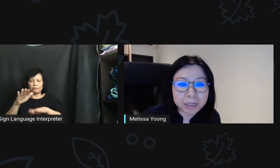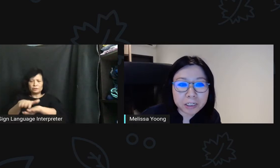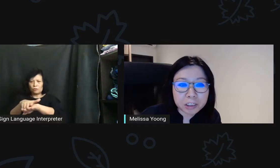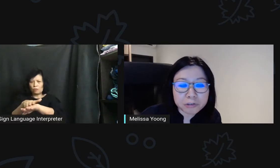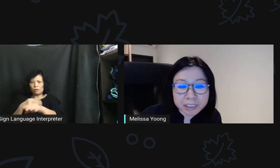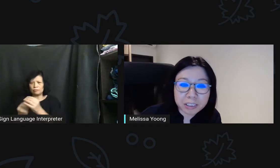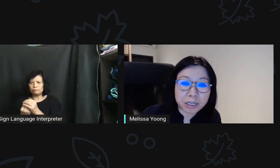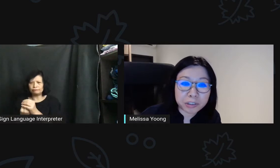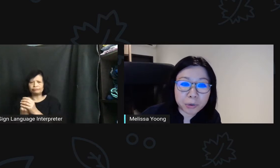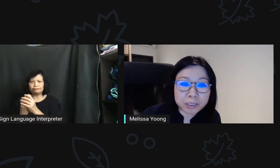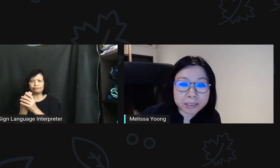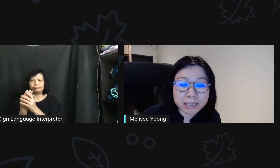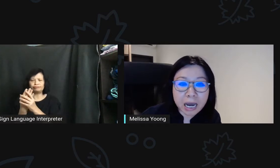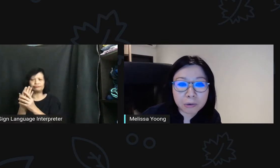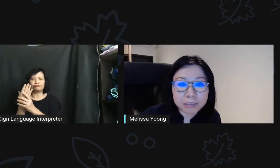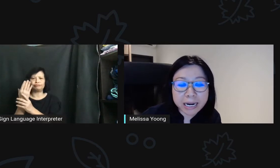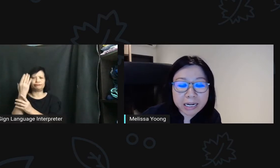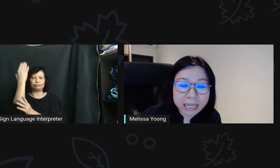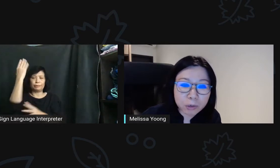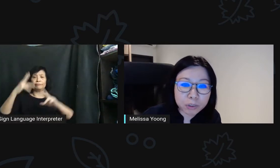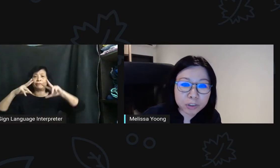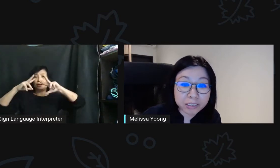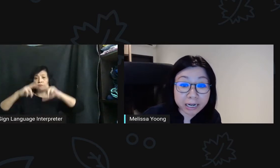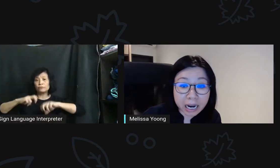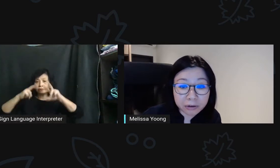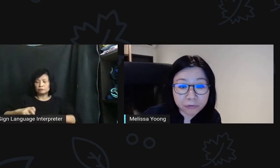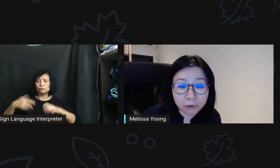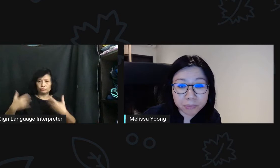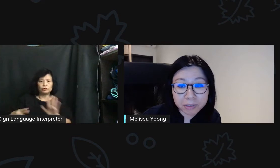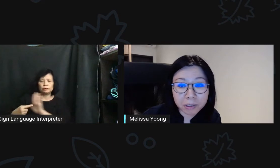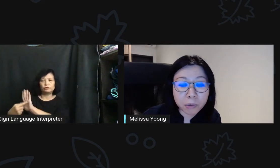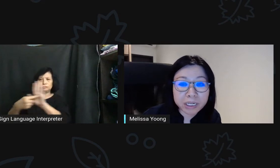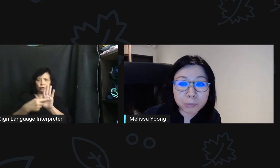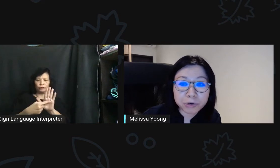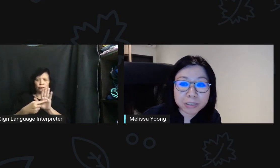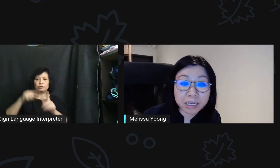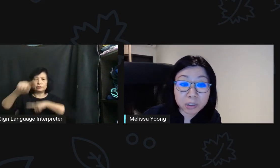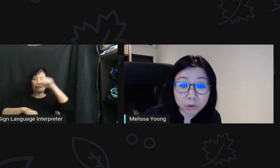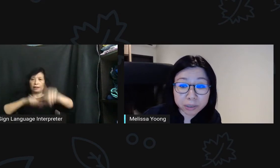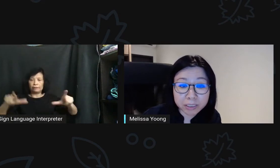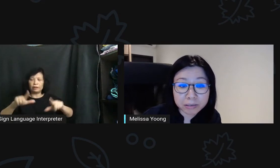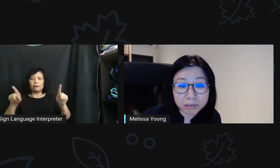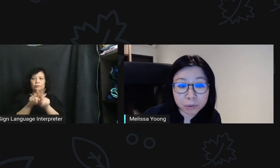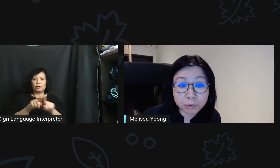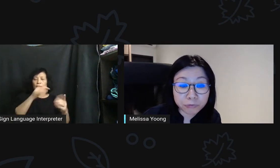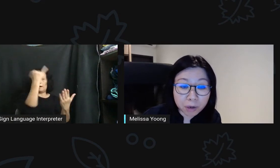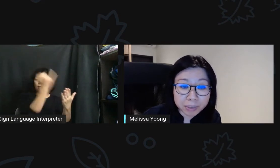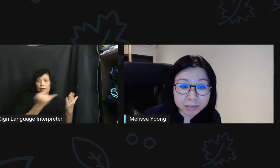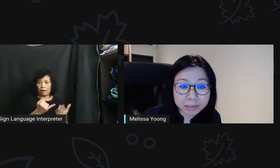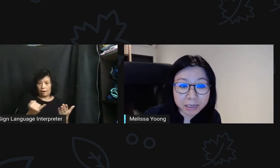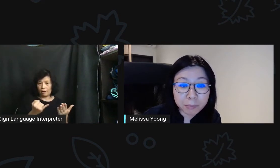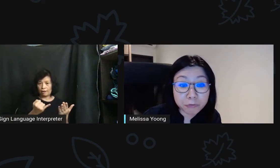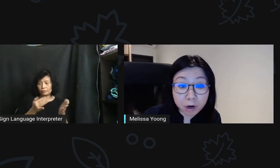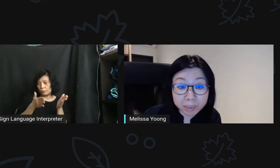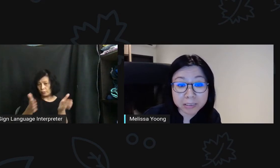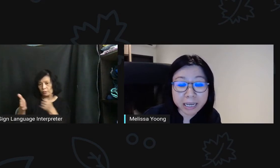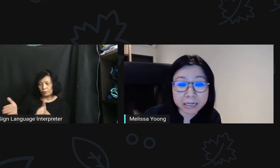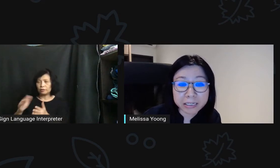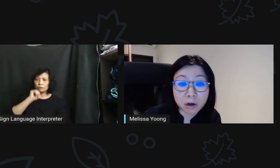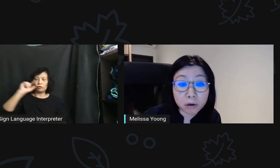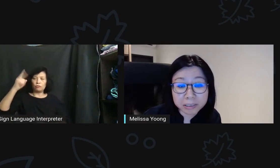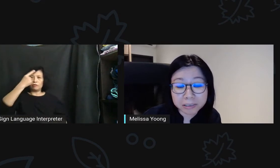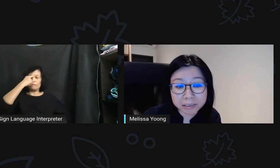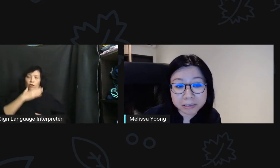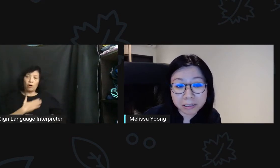Research has shown us how sign language as an art form not only brings enjoyment to performers and their audiences,